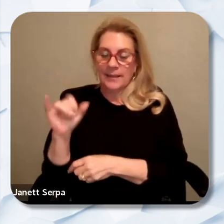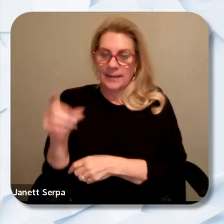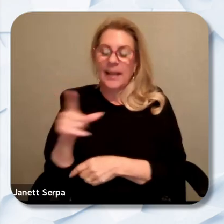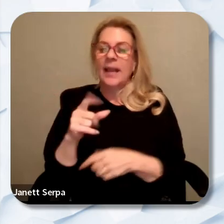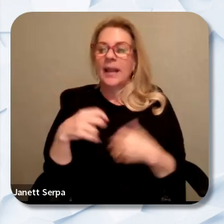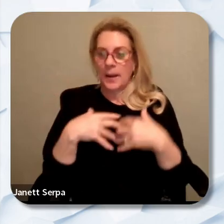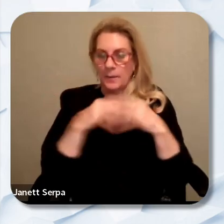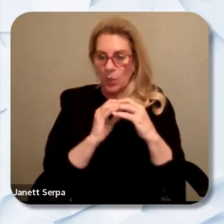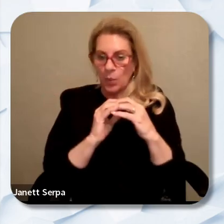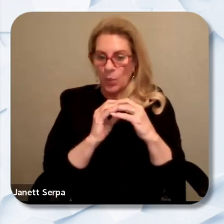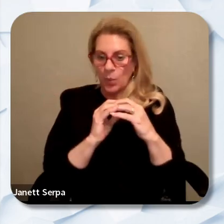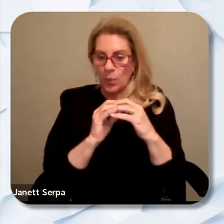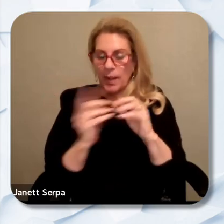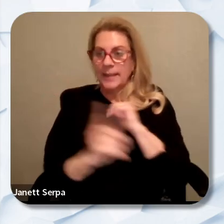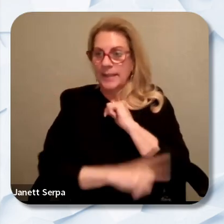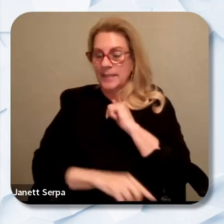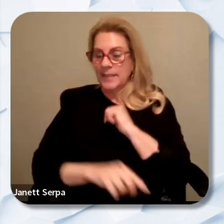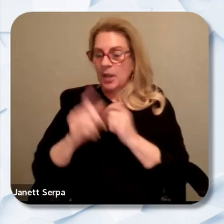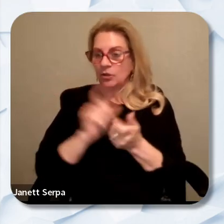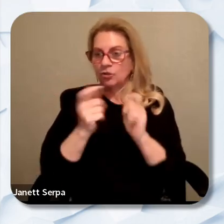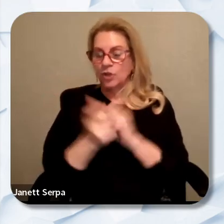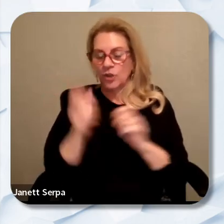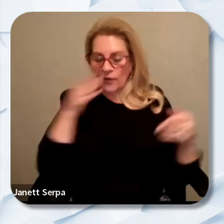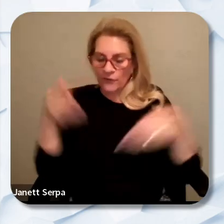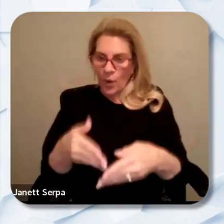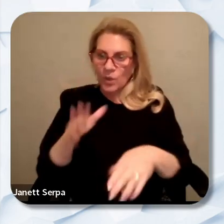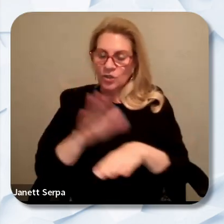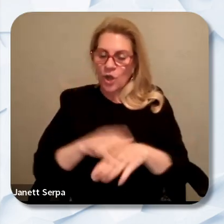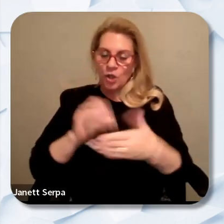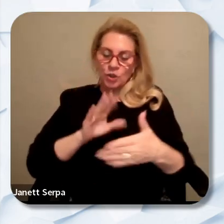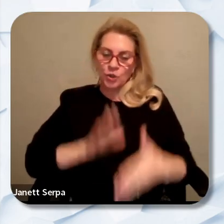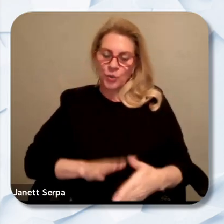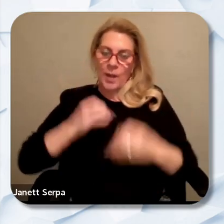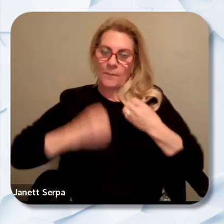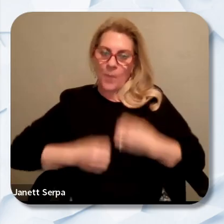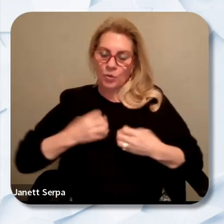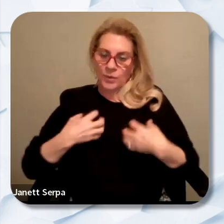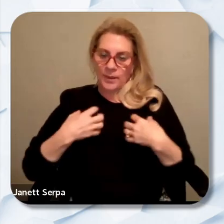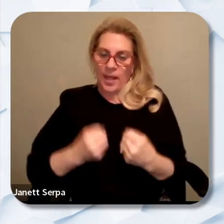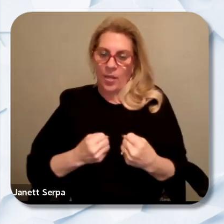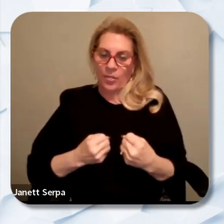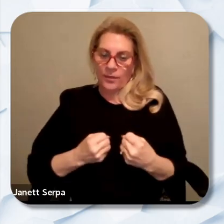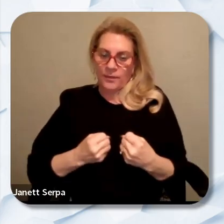discipline reform that focuses on students social emotional health through reset centers. I think